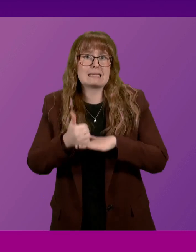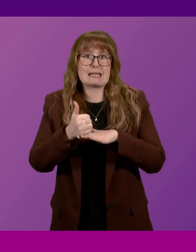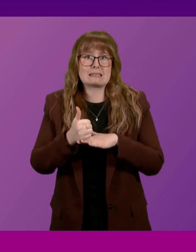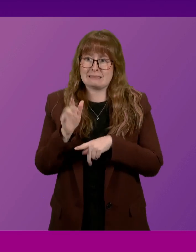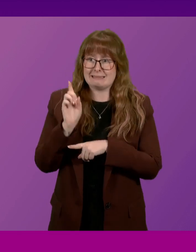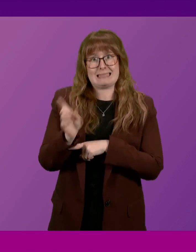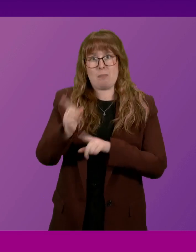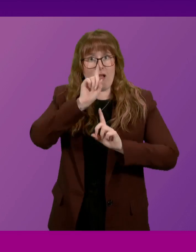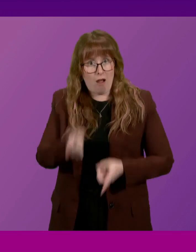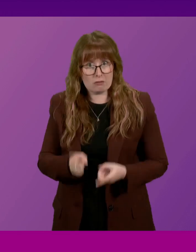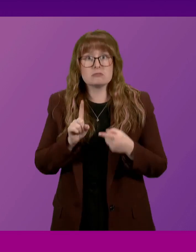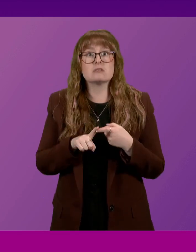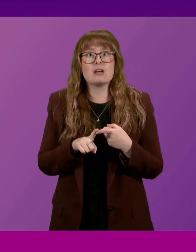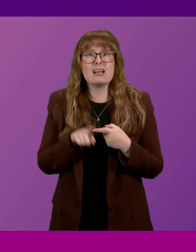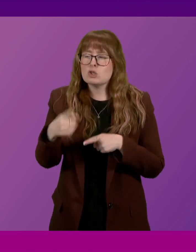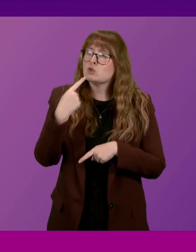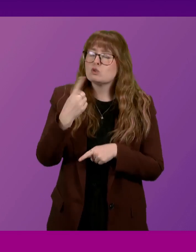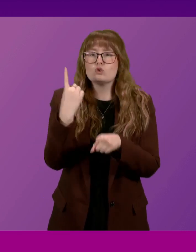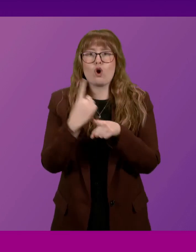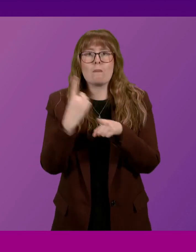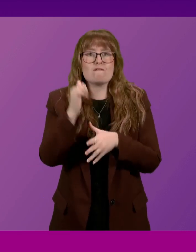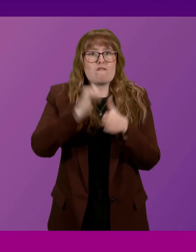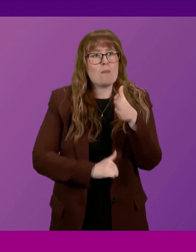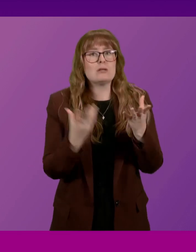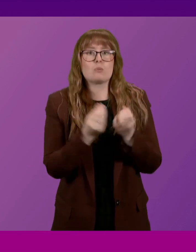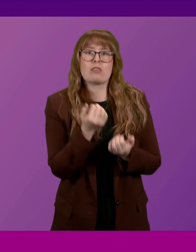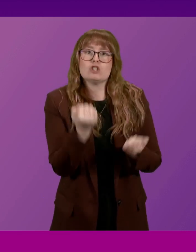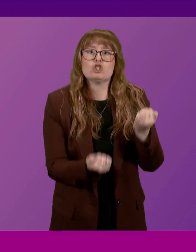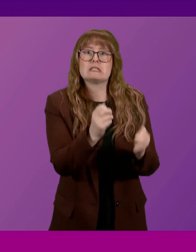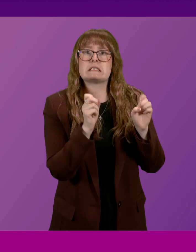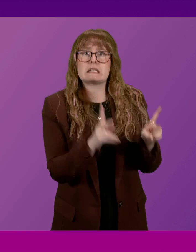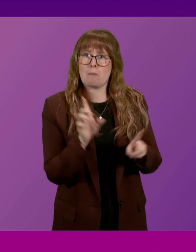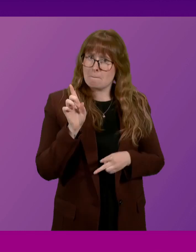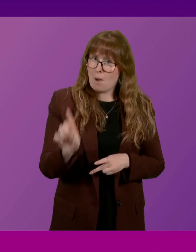John Swinney talks of firmness in the justice system, but the SNP passed a